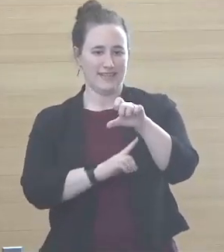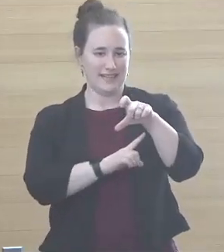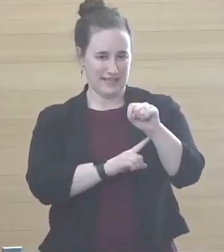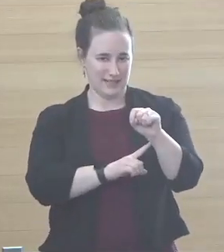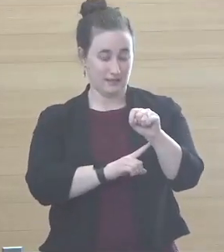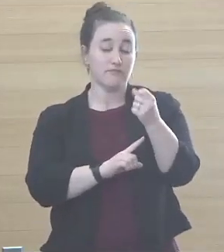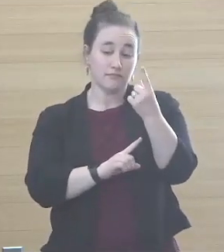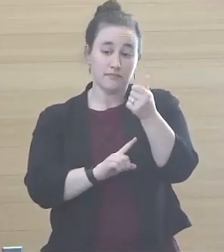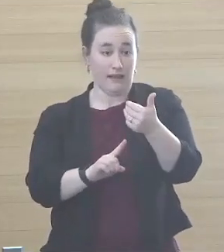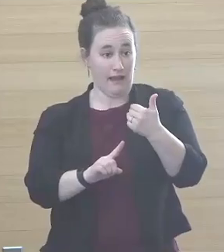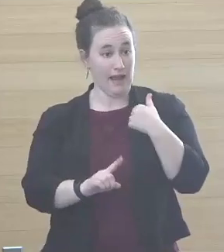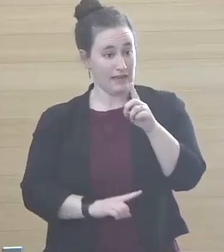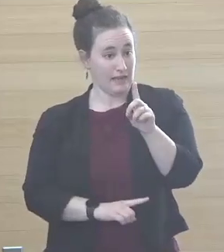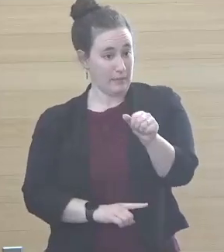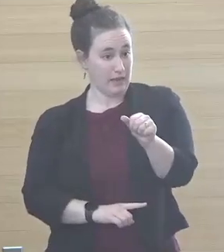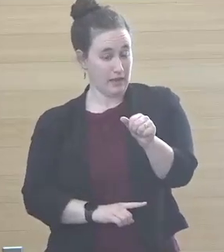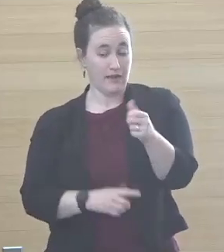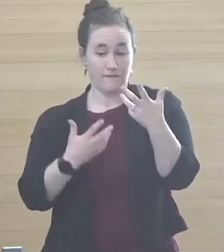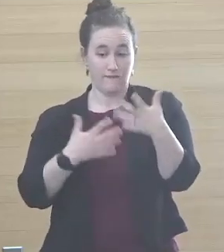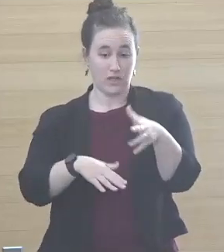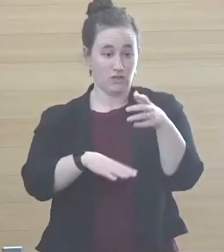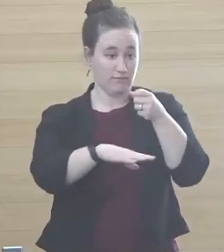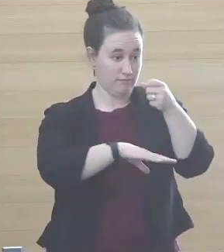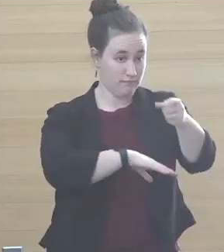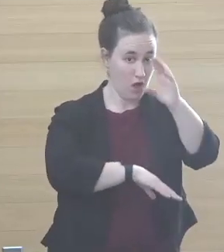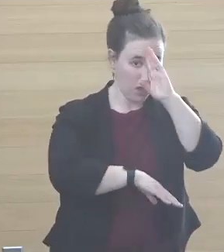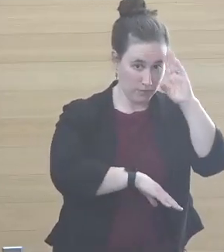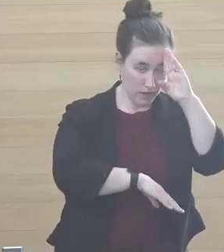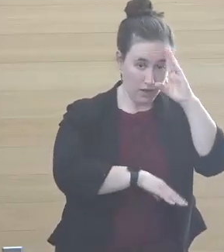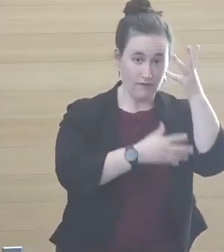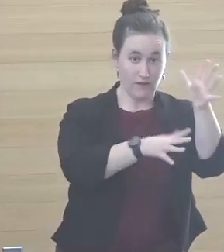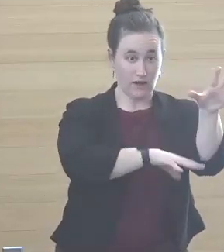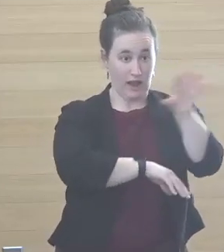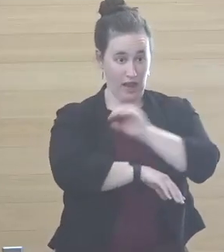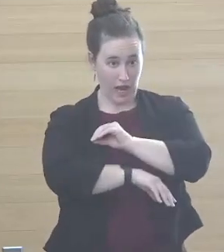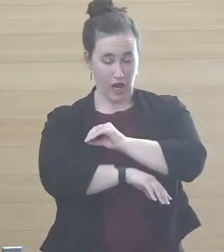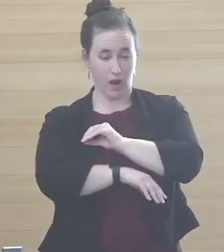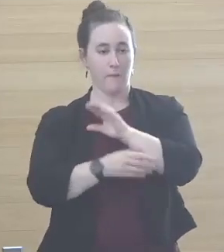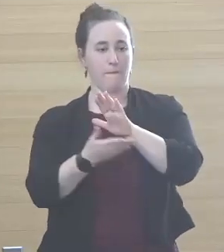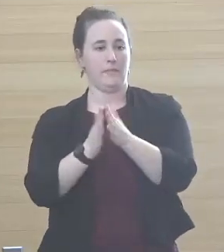her artwork after being hospitalized. Is the answer, Dua Lipa,